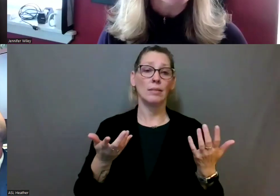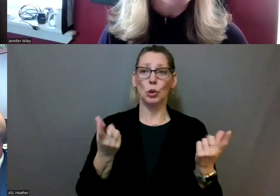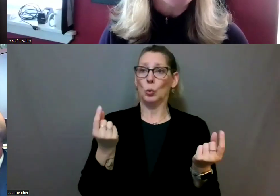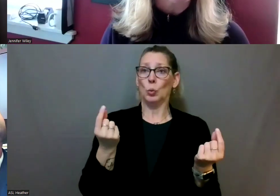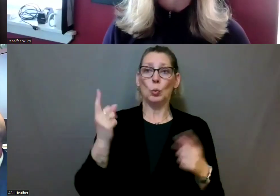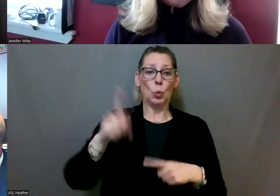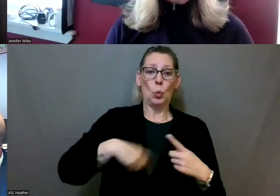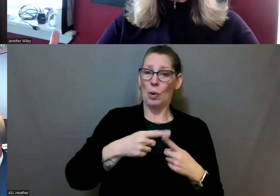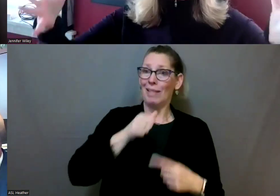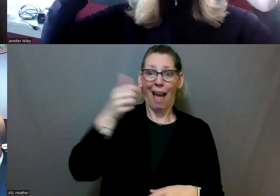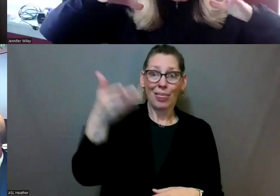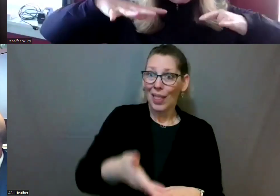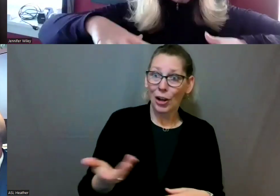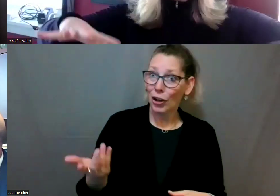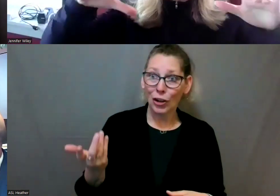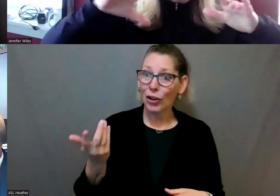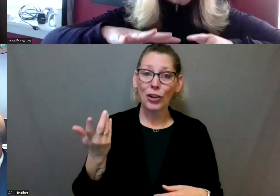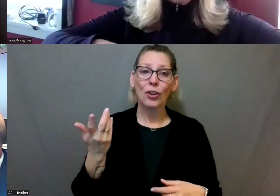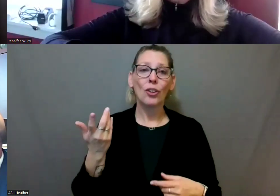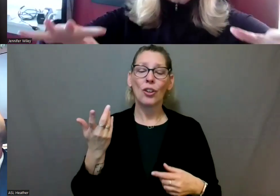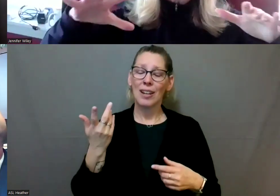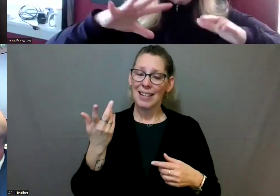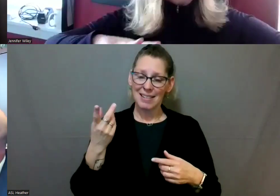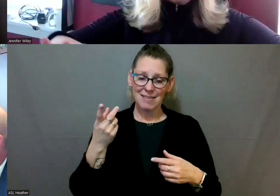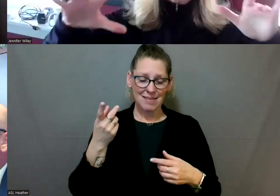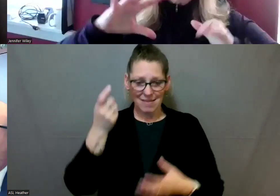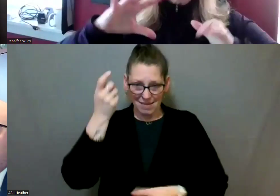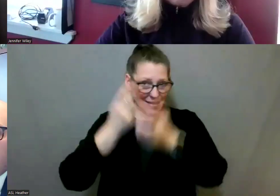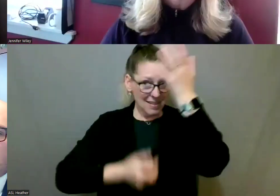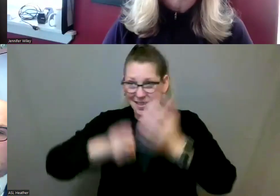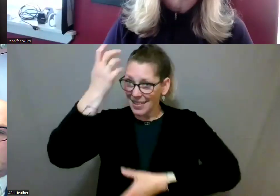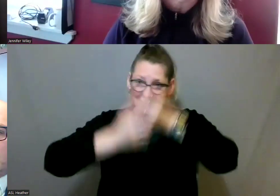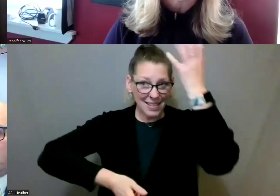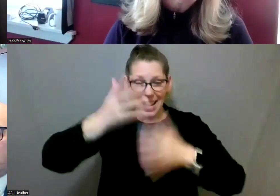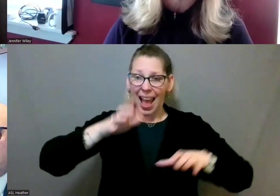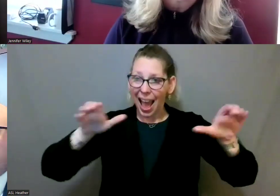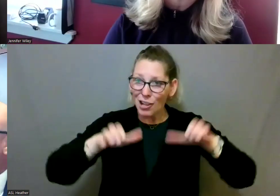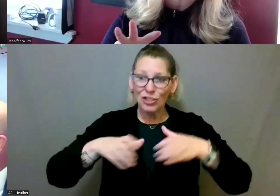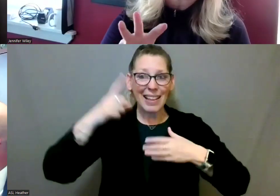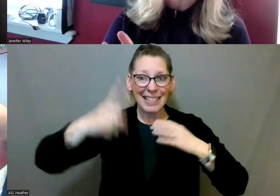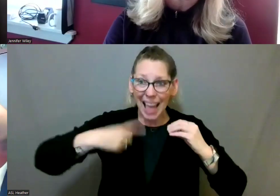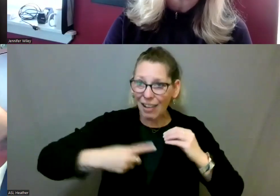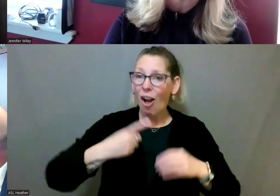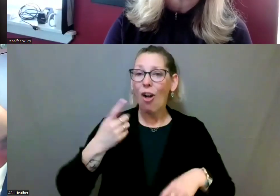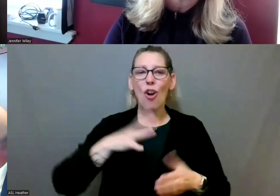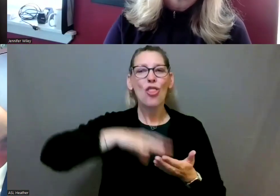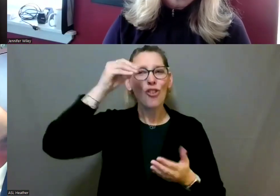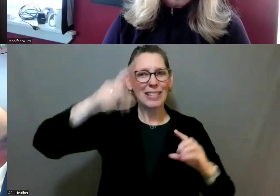not there um dig into action Cycles or learning Cycles that Center there